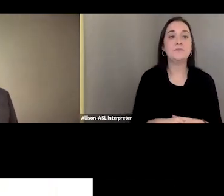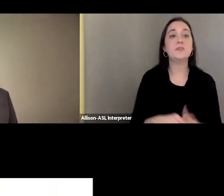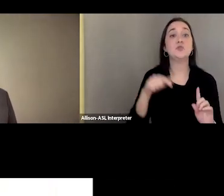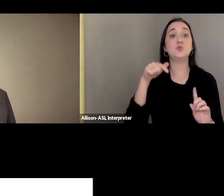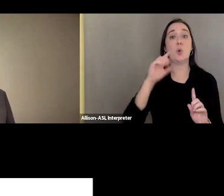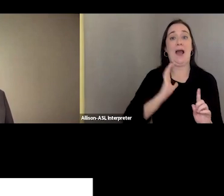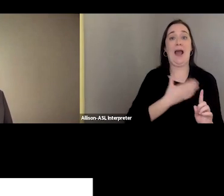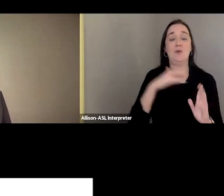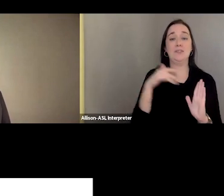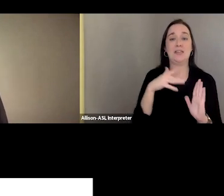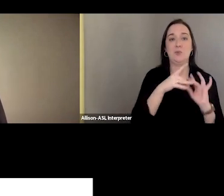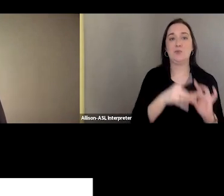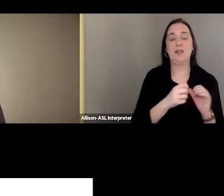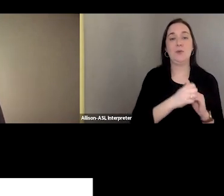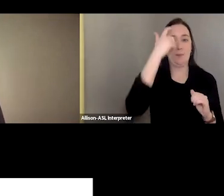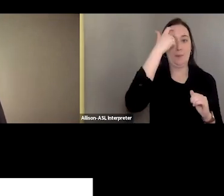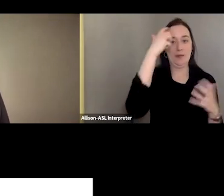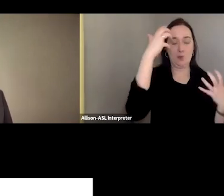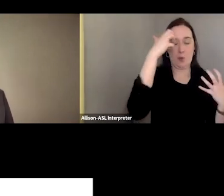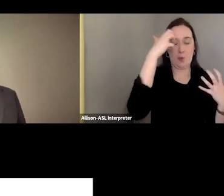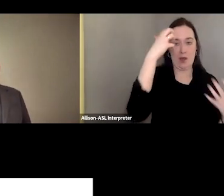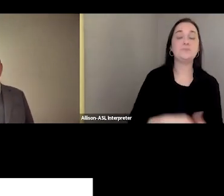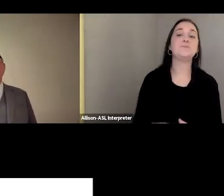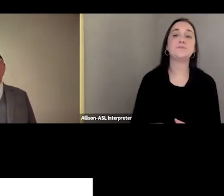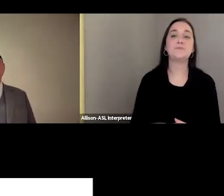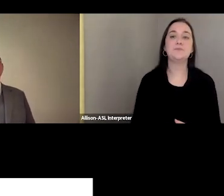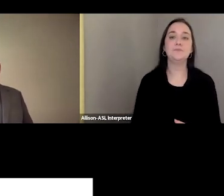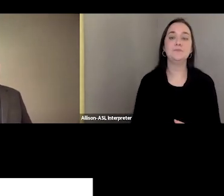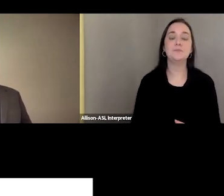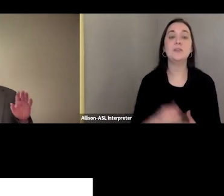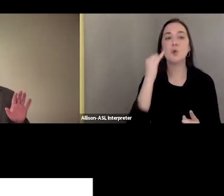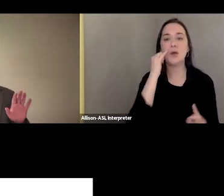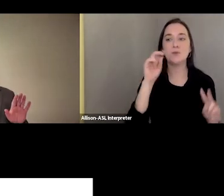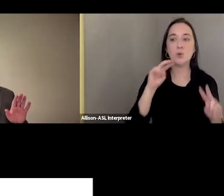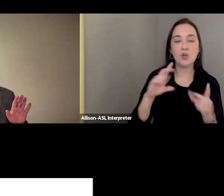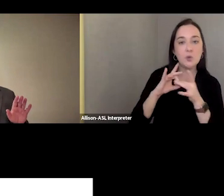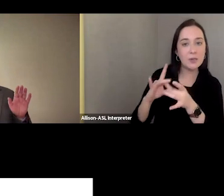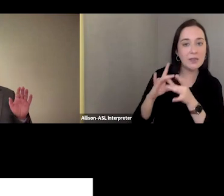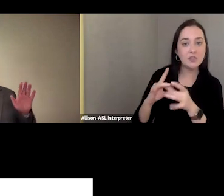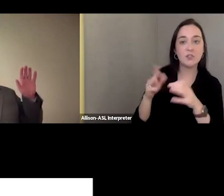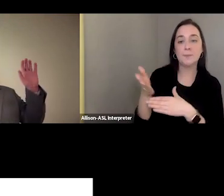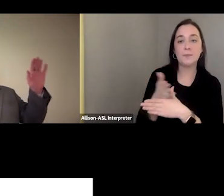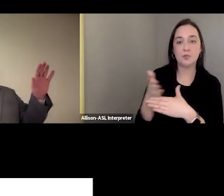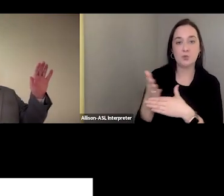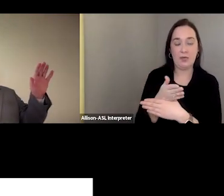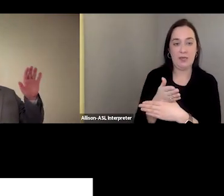and I'm just going to draw you from what we found in the study, where you look at the relationships between those who sports Bet